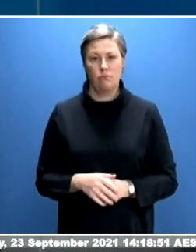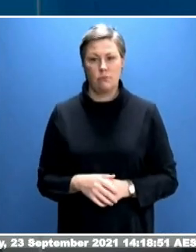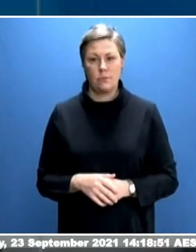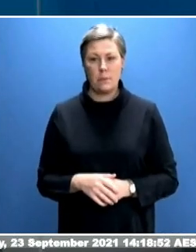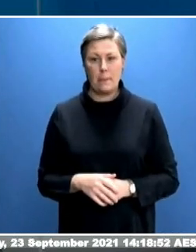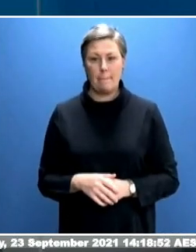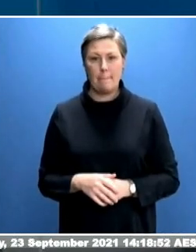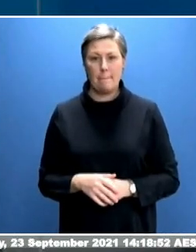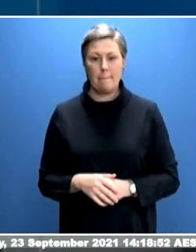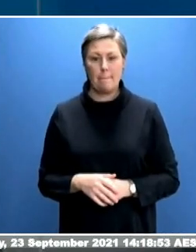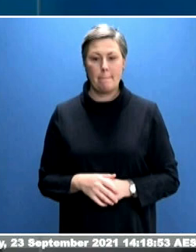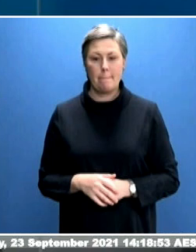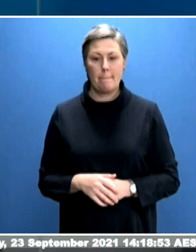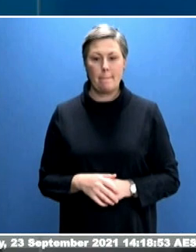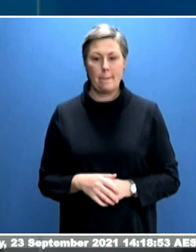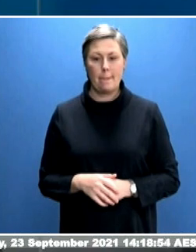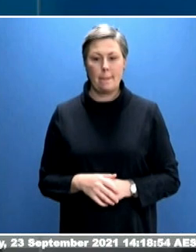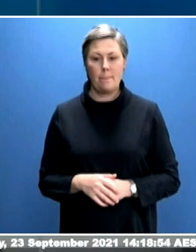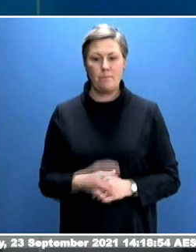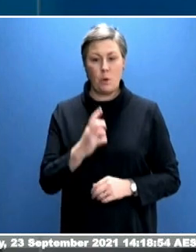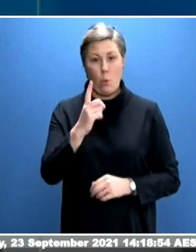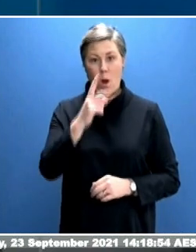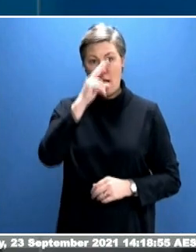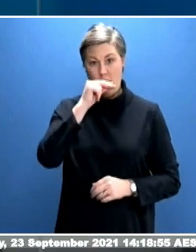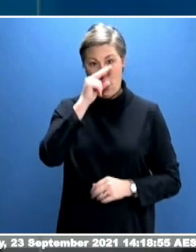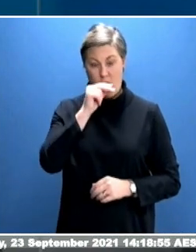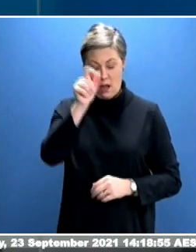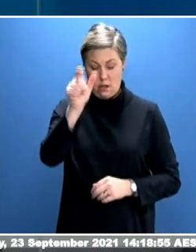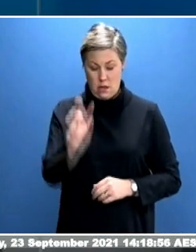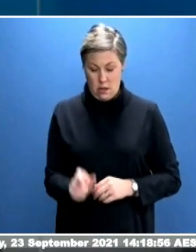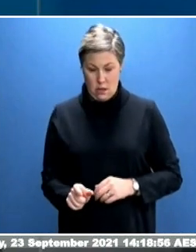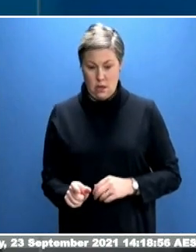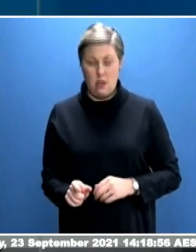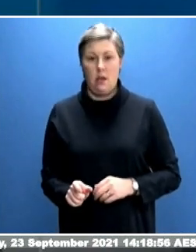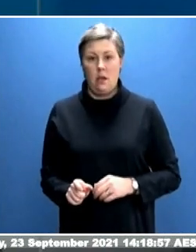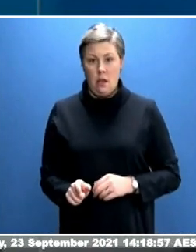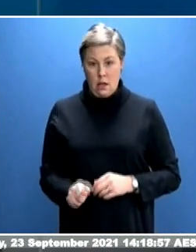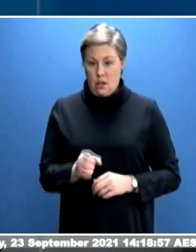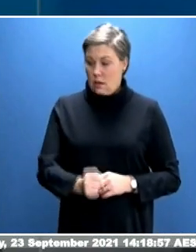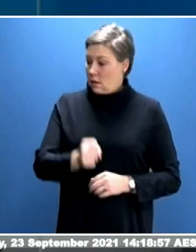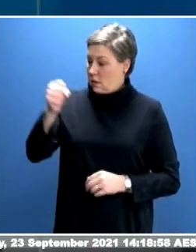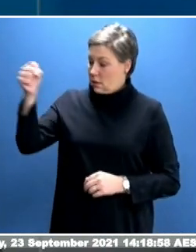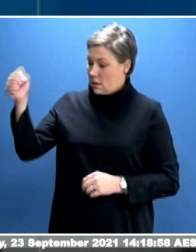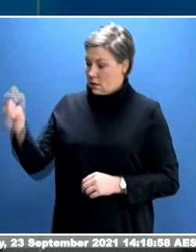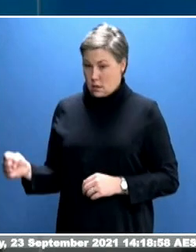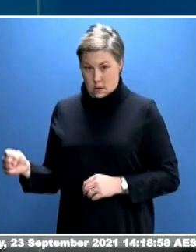So one young person who came into the Safe Care Program, after